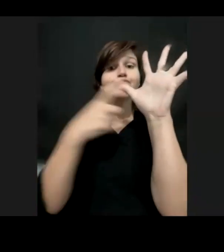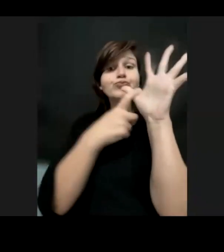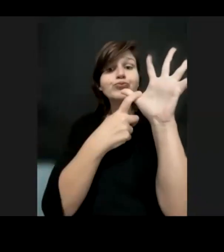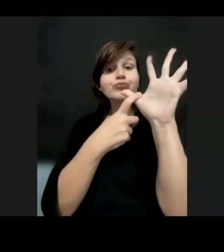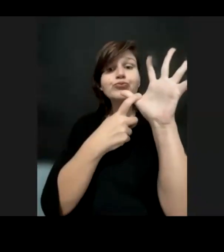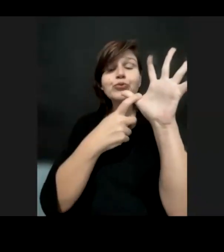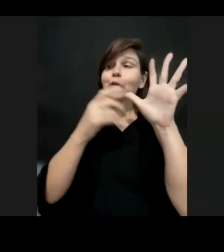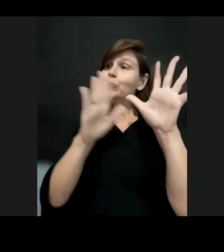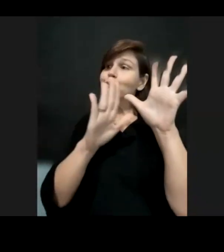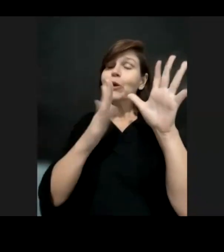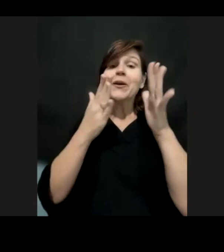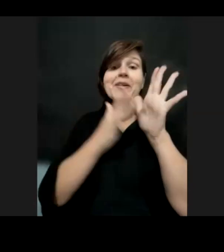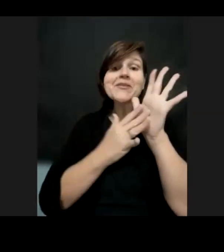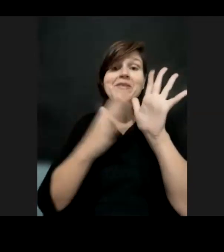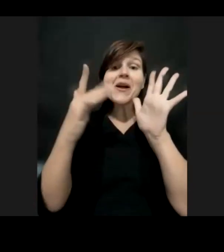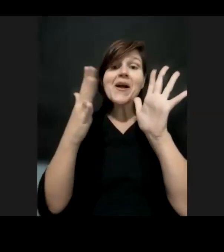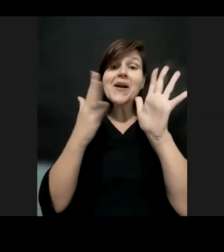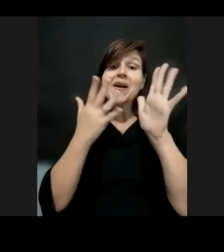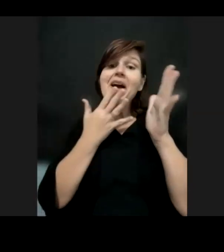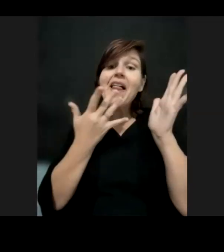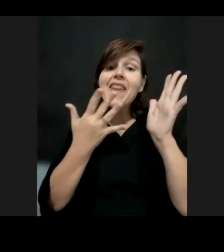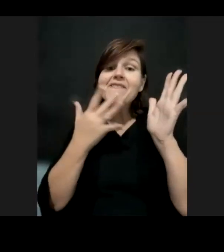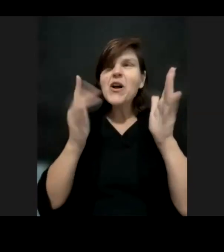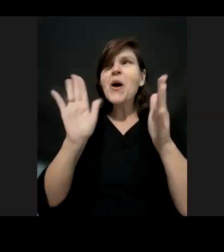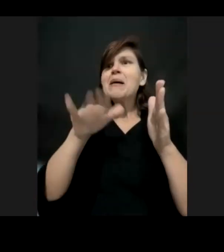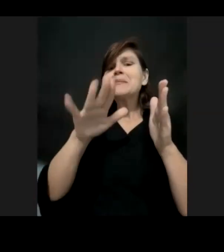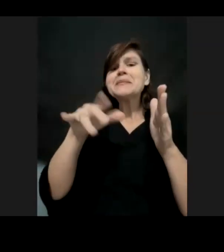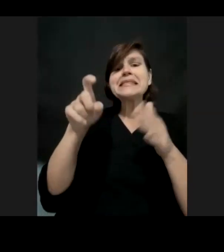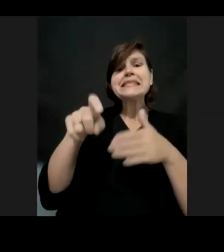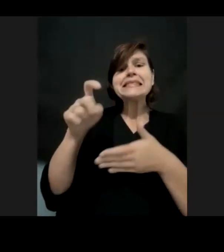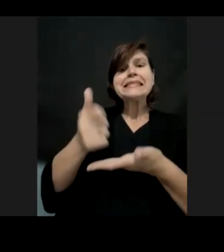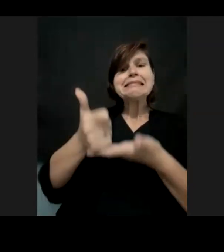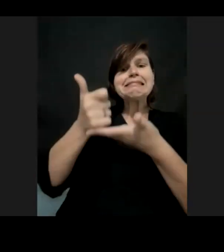But someone needs to help him bring those socks to the ground,